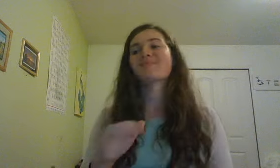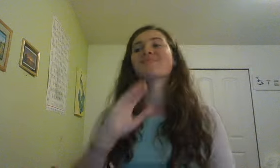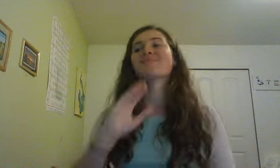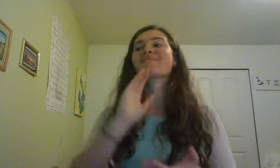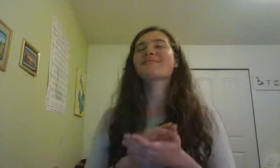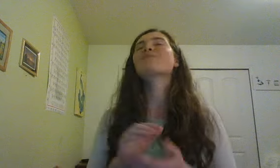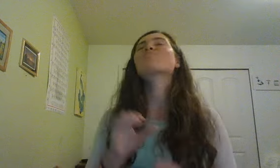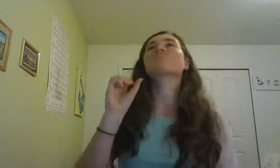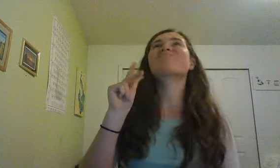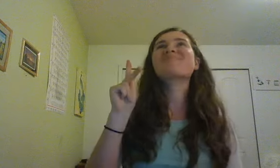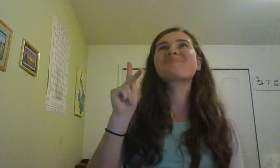"Ok," replied the wife.